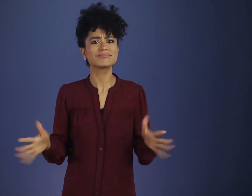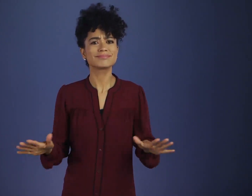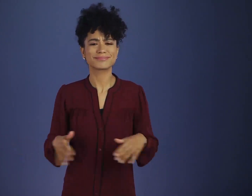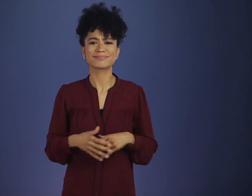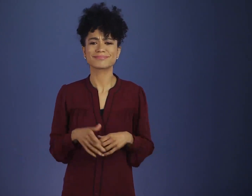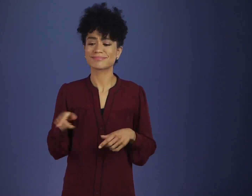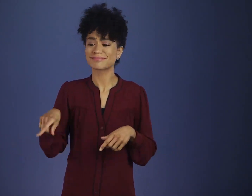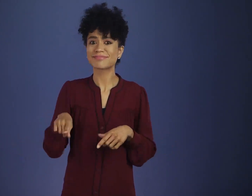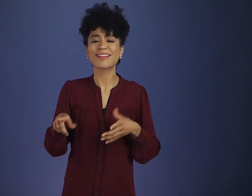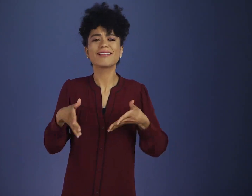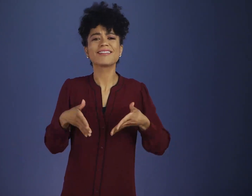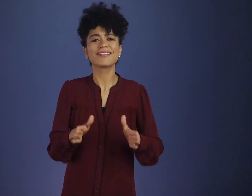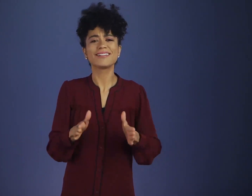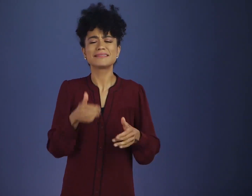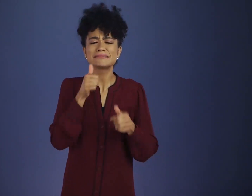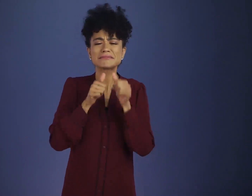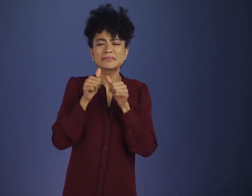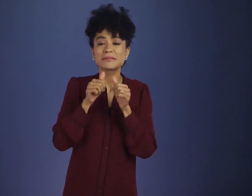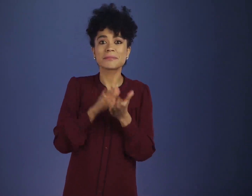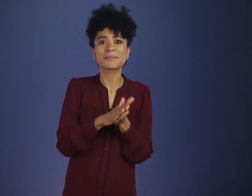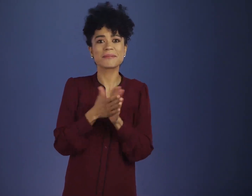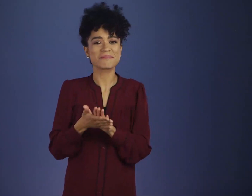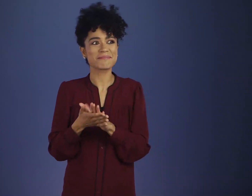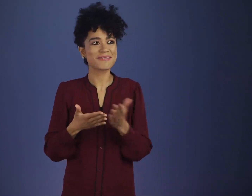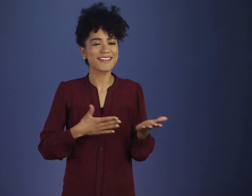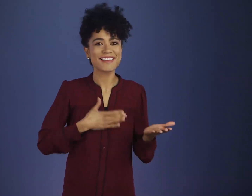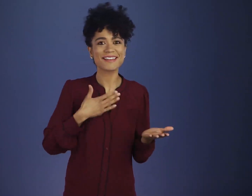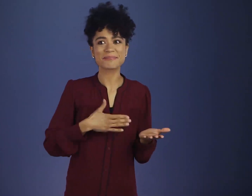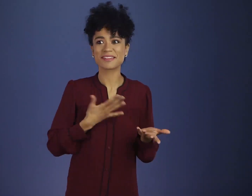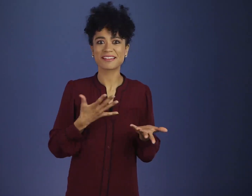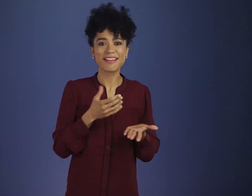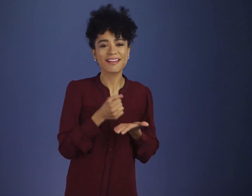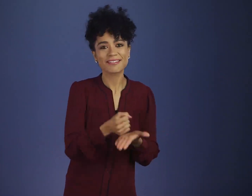and enable the sufferer to become happily and usefully whole.